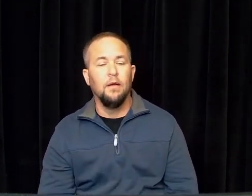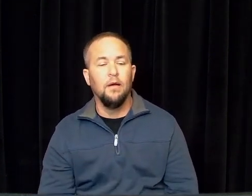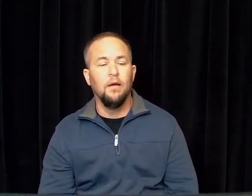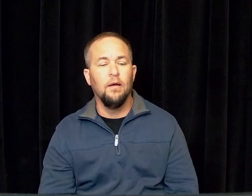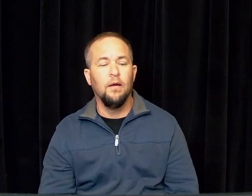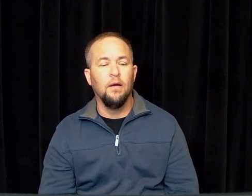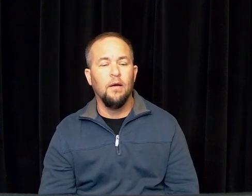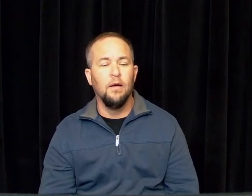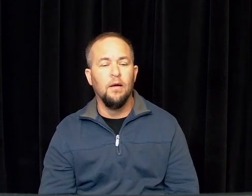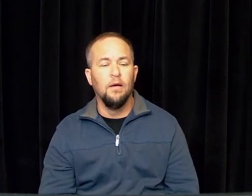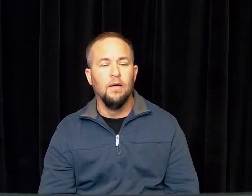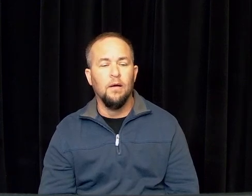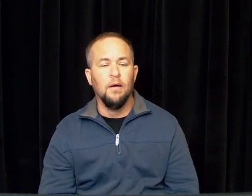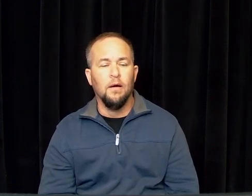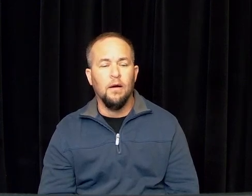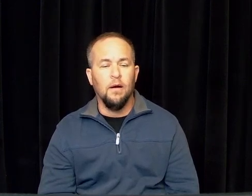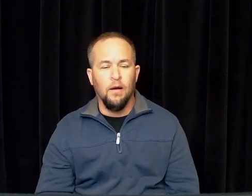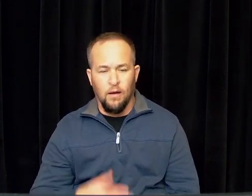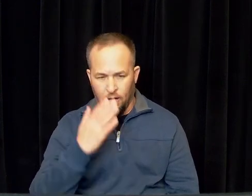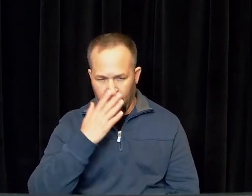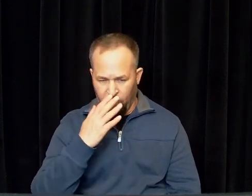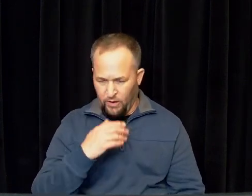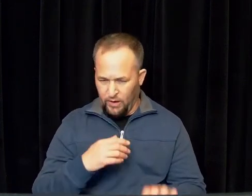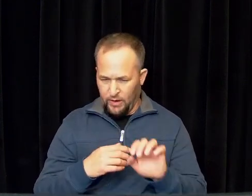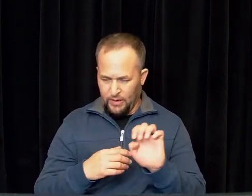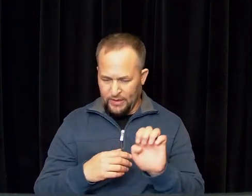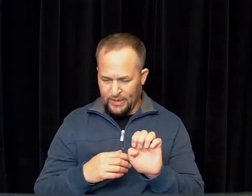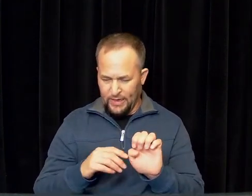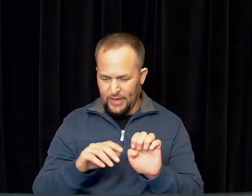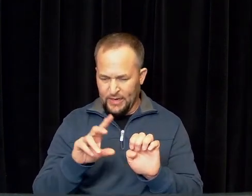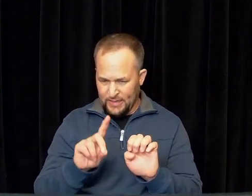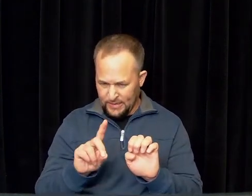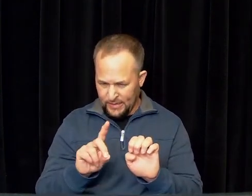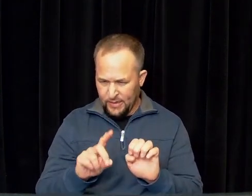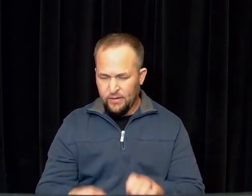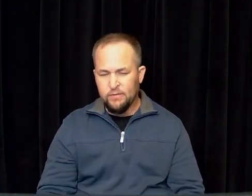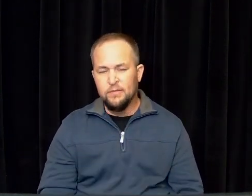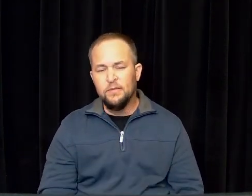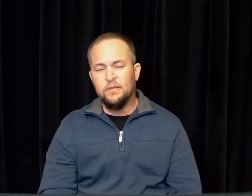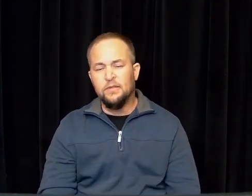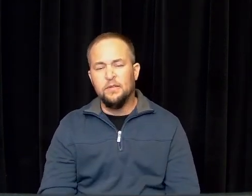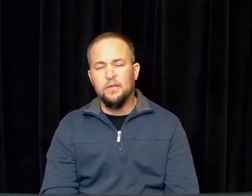And then, here along the front, the E to the D is where this rectangle in the front could fold and